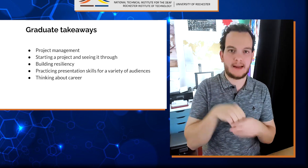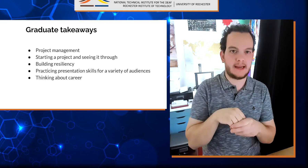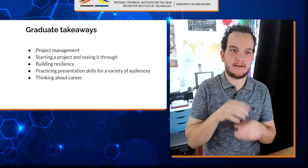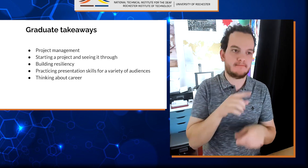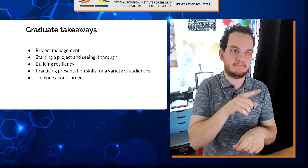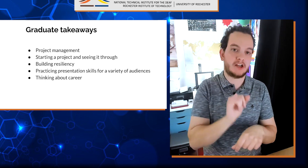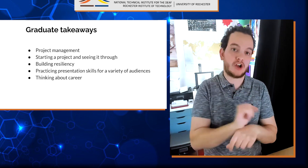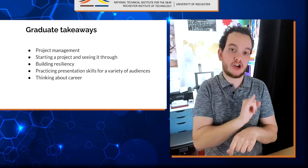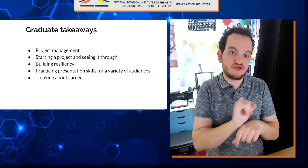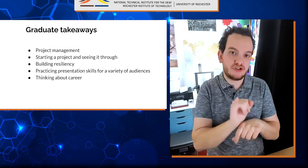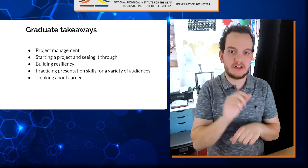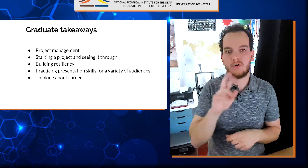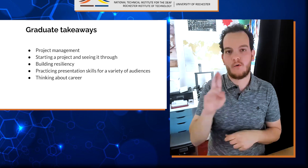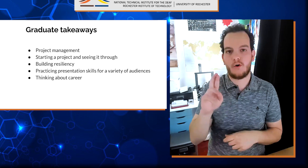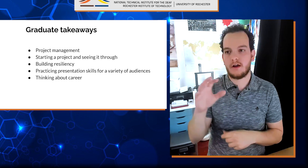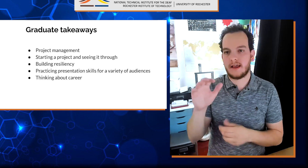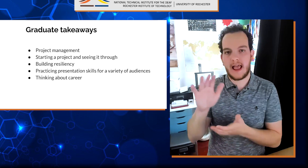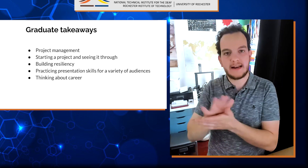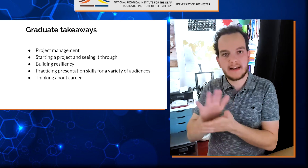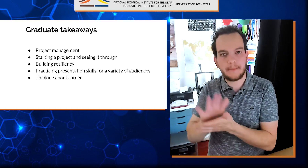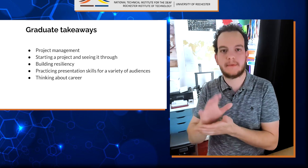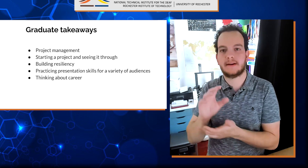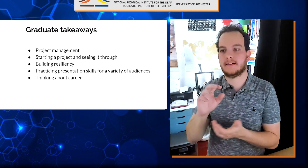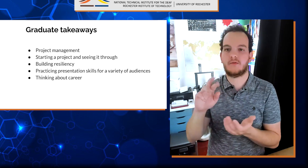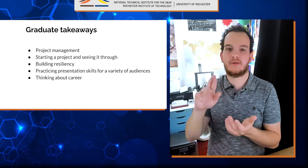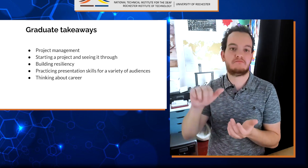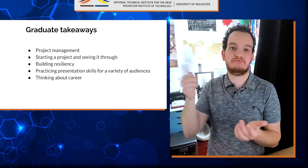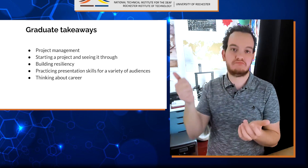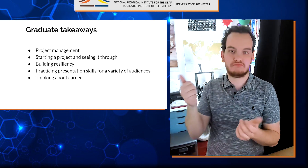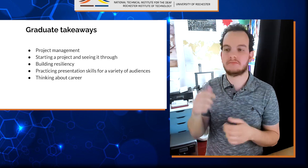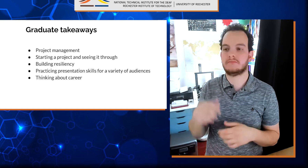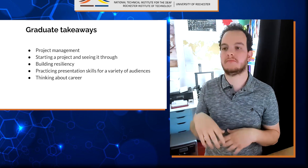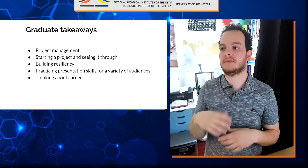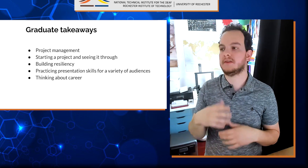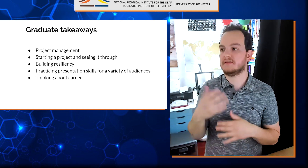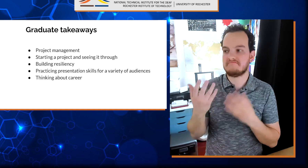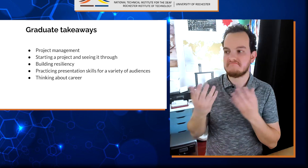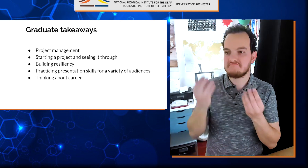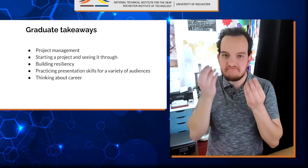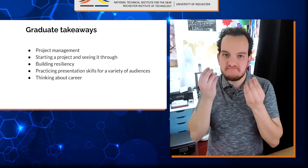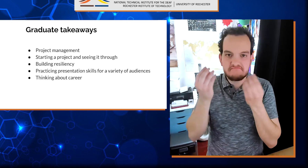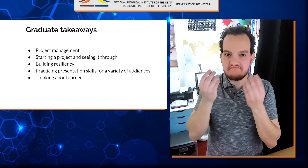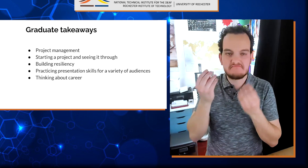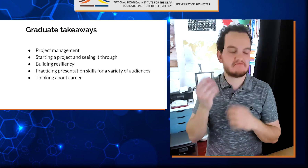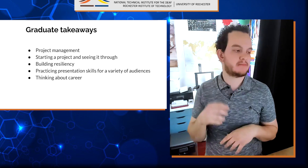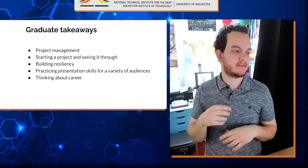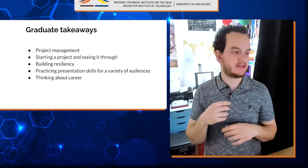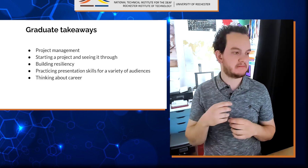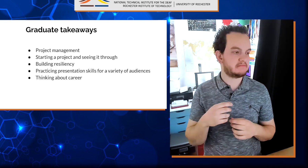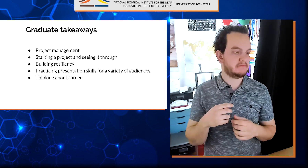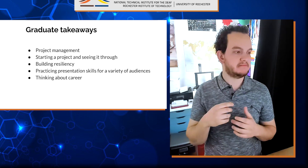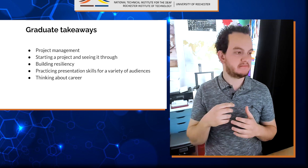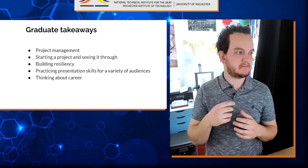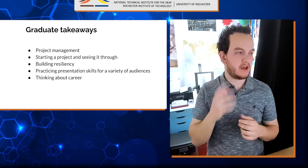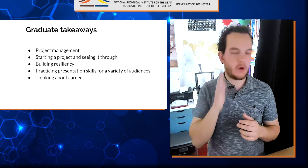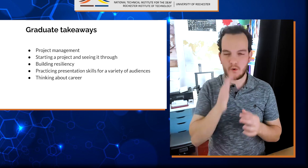and what type of impact I could make. Also, whether I wanted to work in industry or academia or somewhere else.